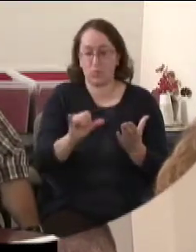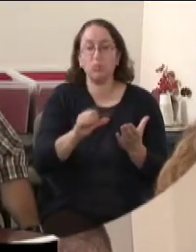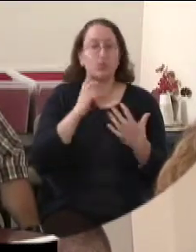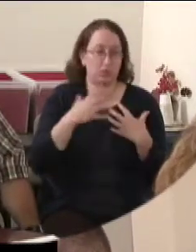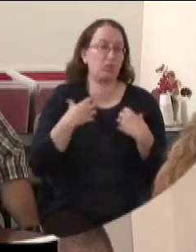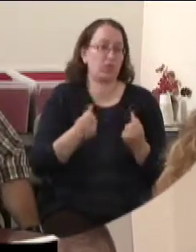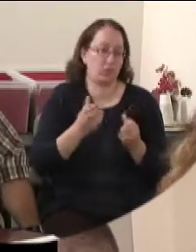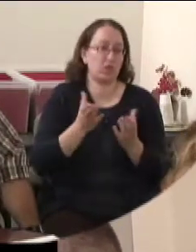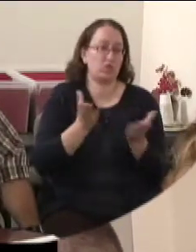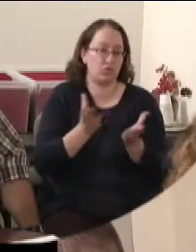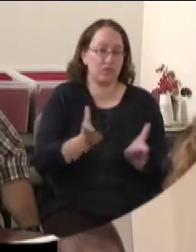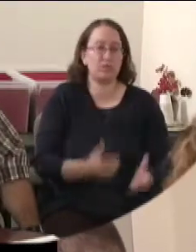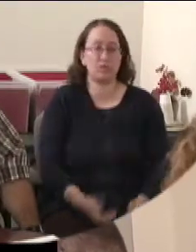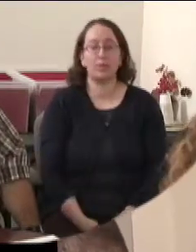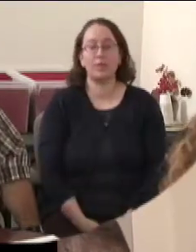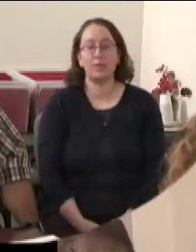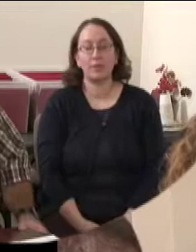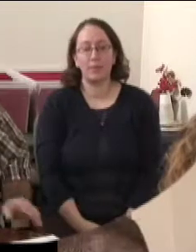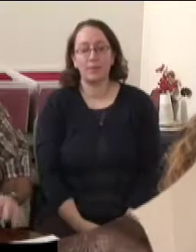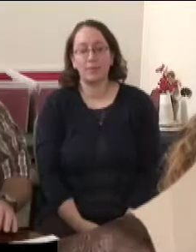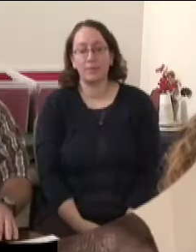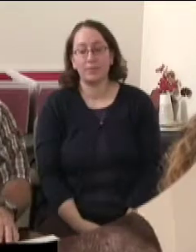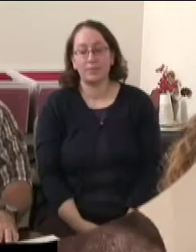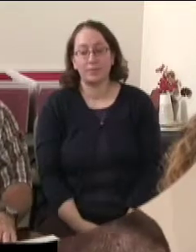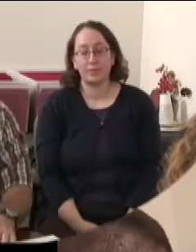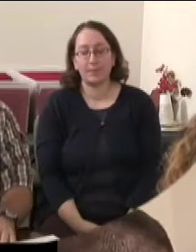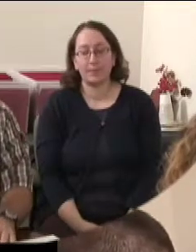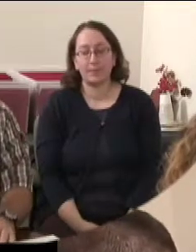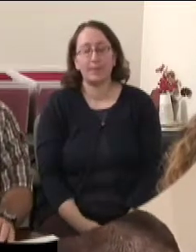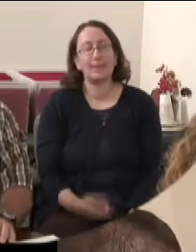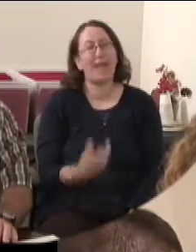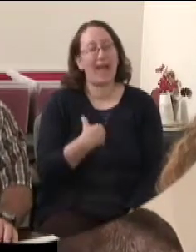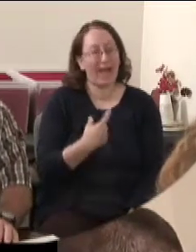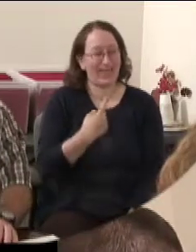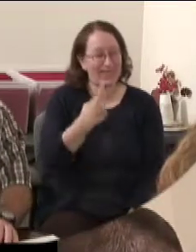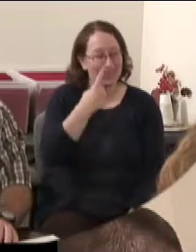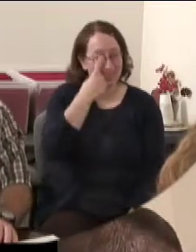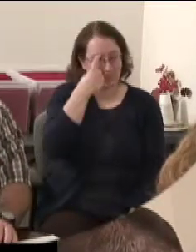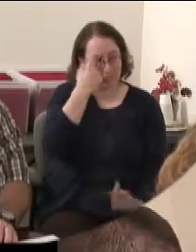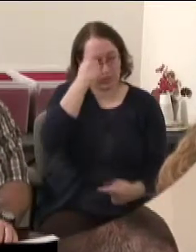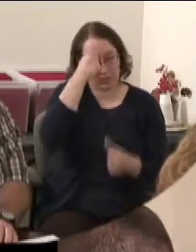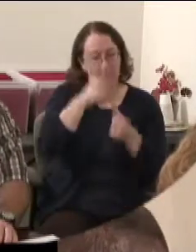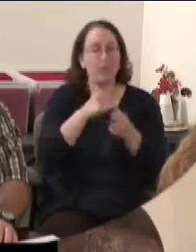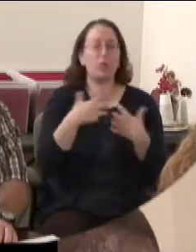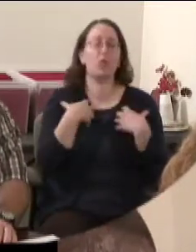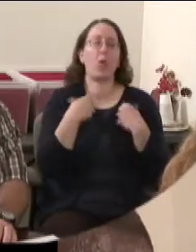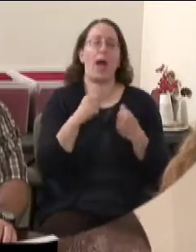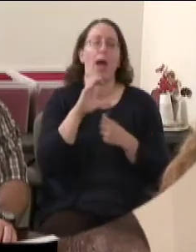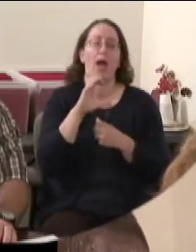Kelly: Where is she getting the counseling? Steven: I believe that's through Health Clinics of Utah